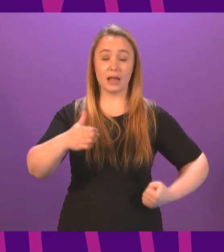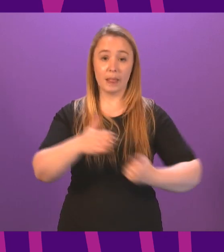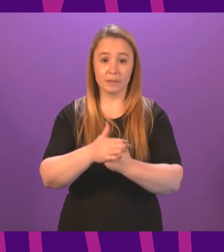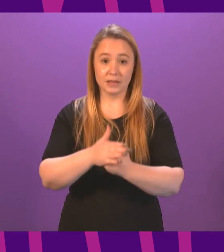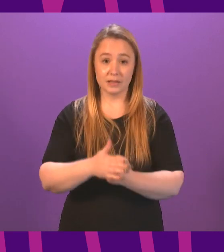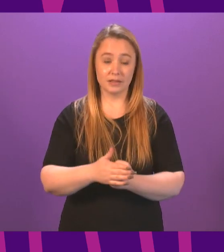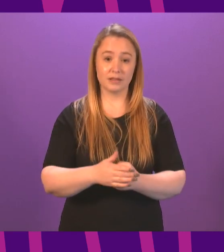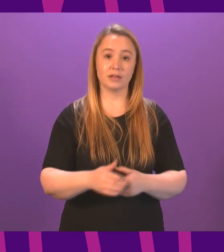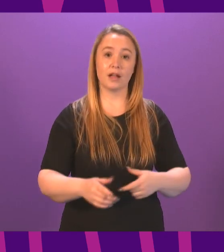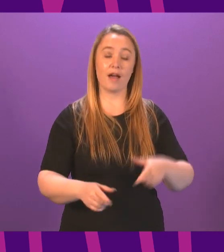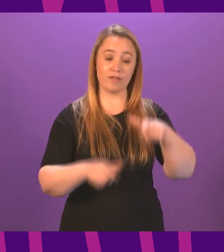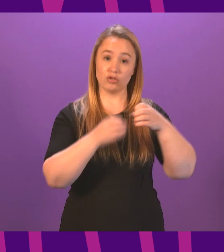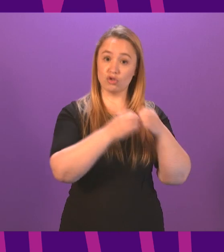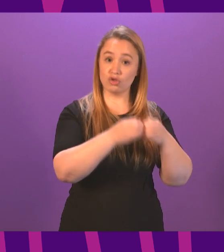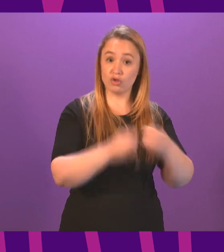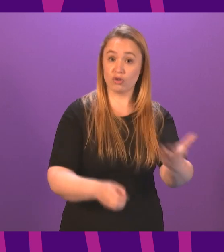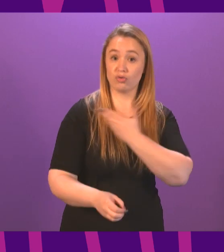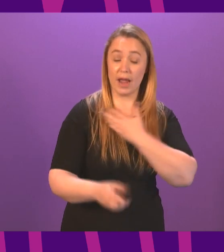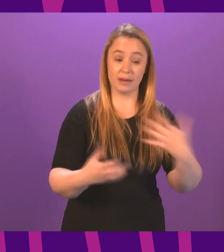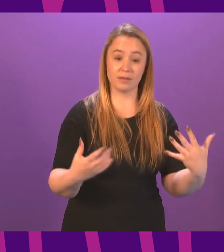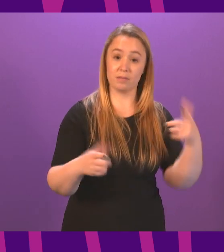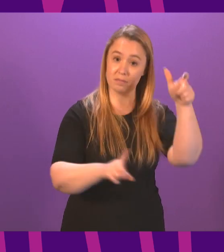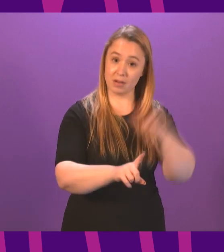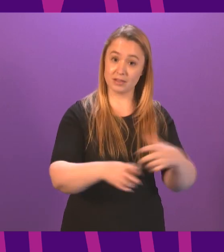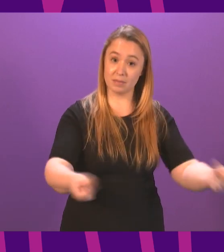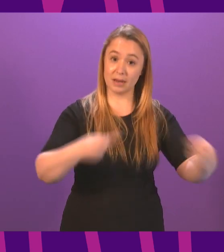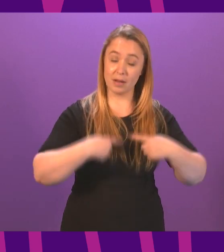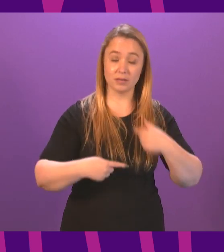“We can no longer be left in the dark. We need to be treated like equals and have the